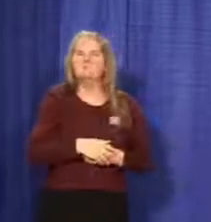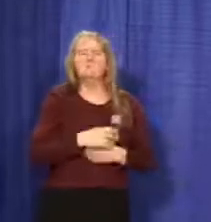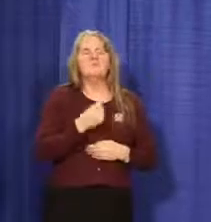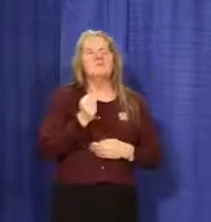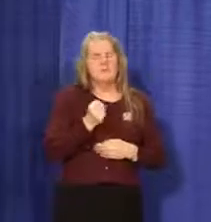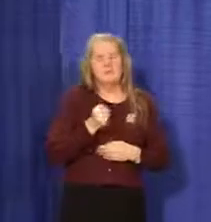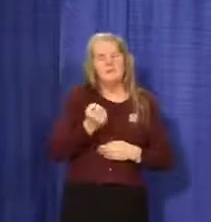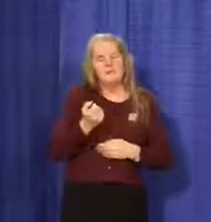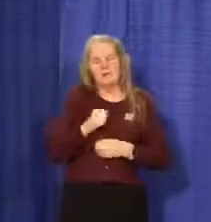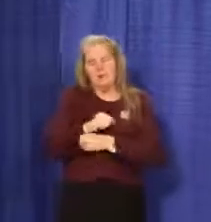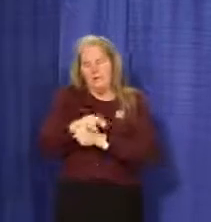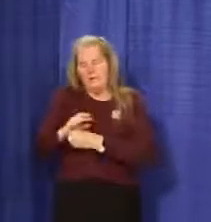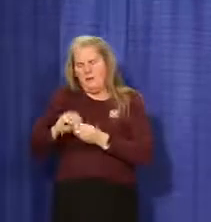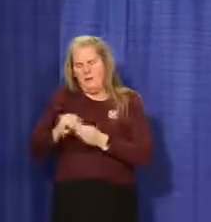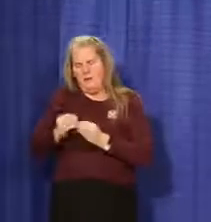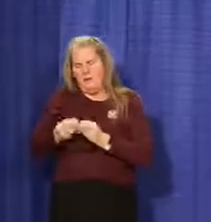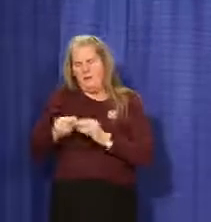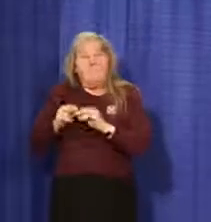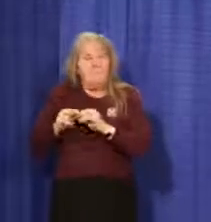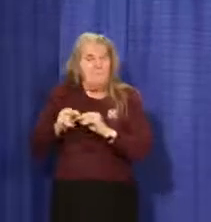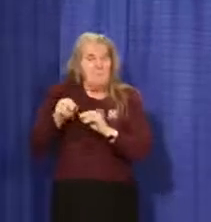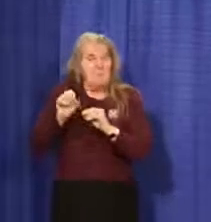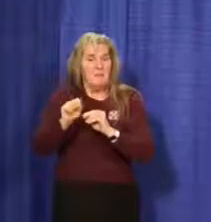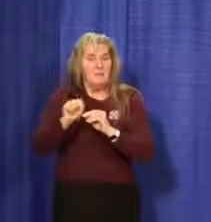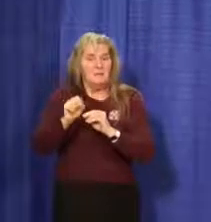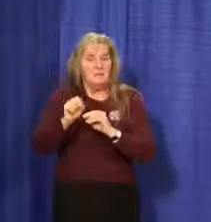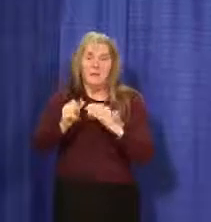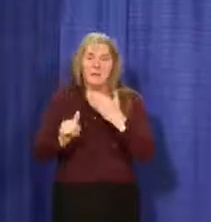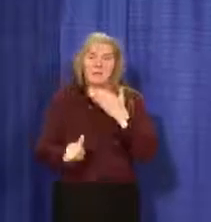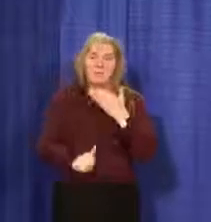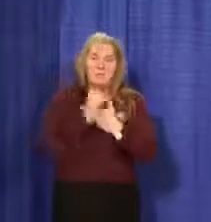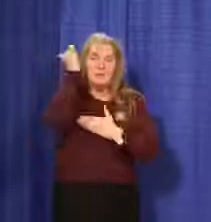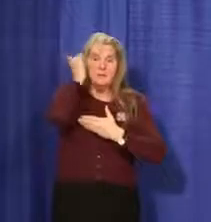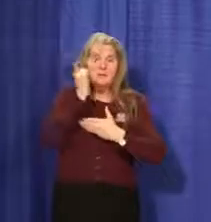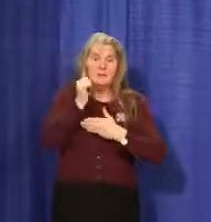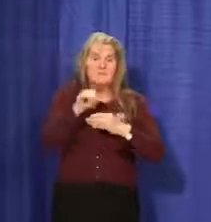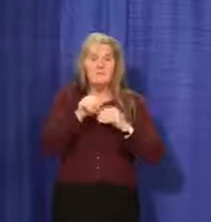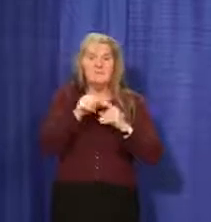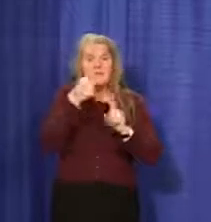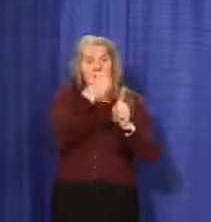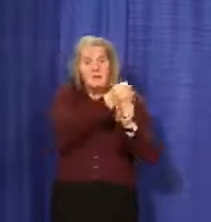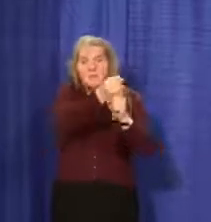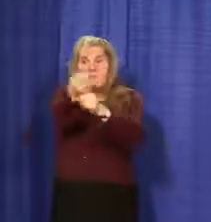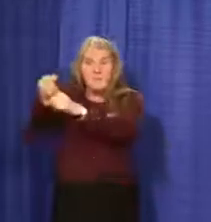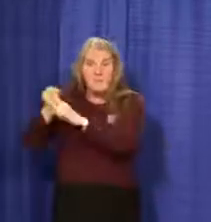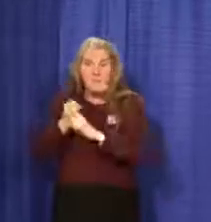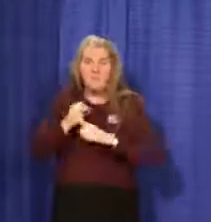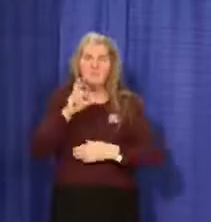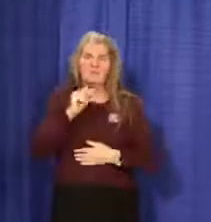are notched up a little higher, the public risk of COVID has not changed and that is the measure we should be most interested in